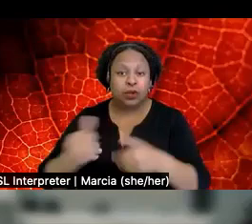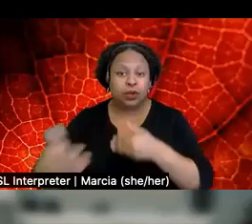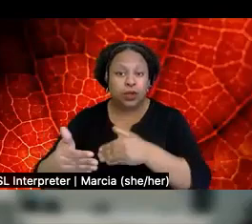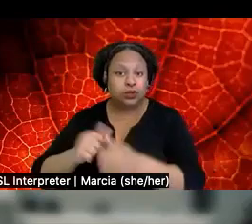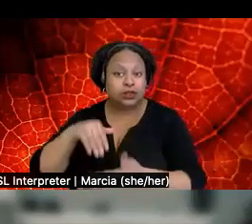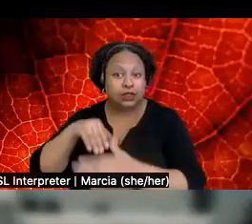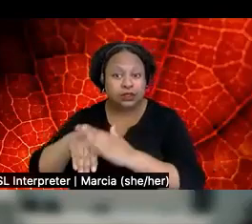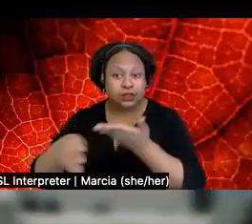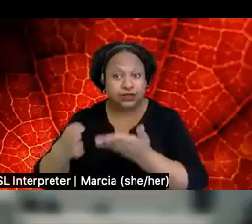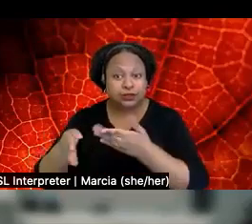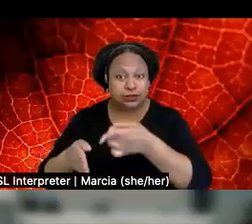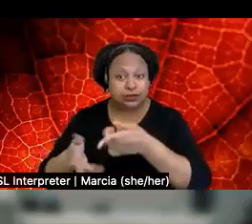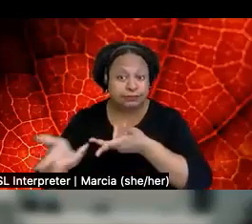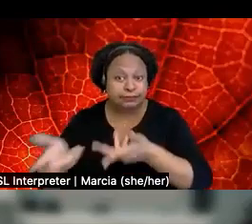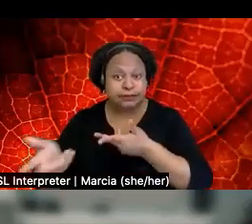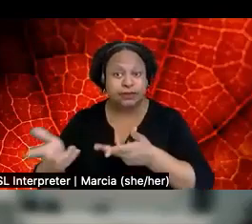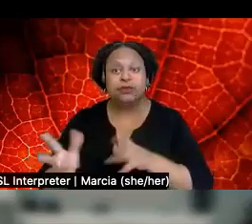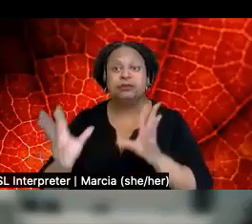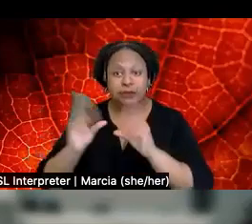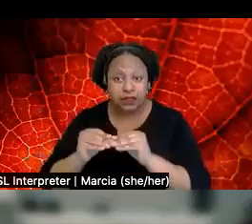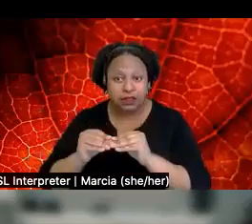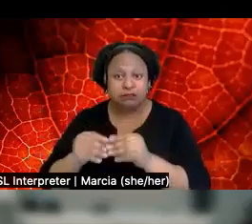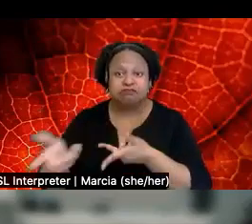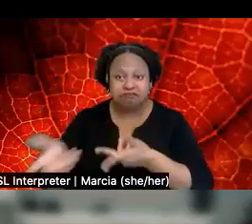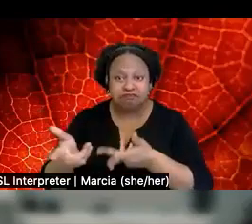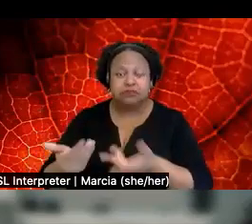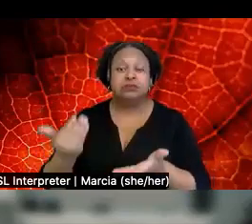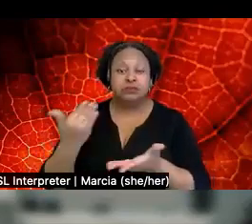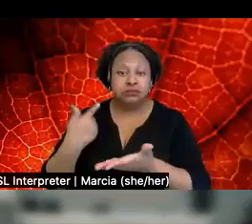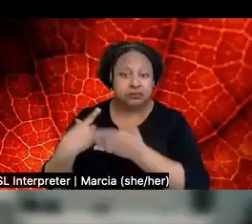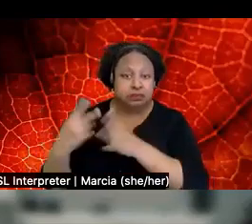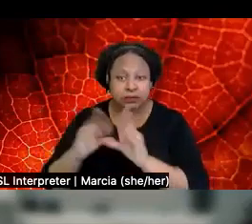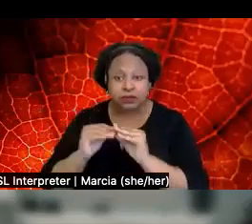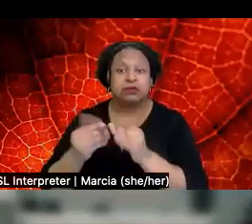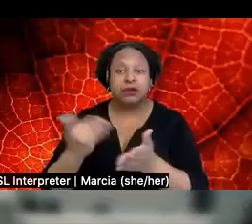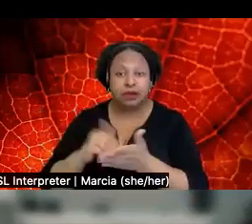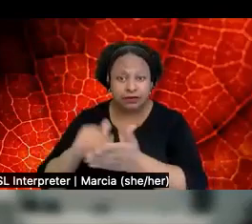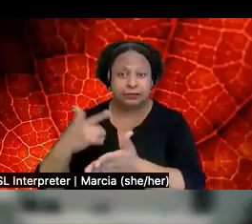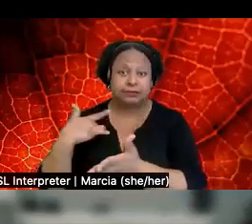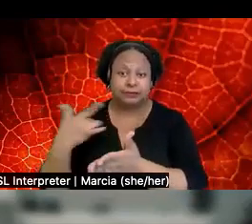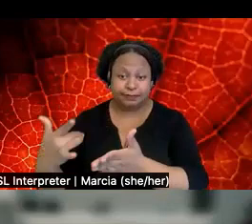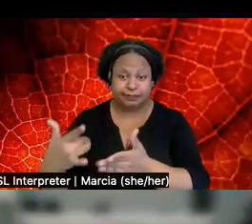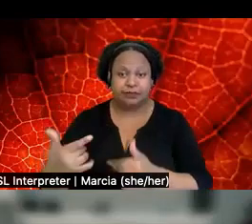We meet, talk on a very regular basis, have quick access to each other